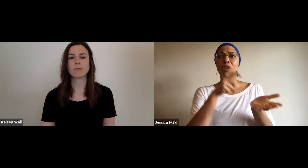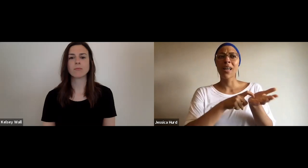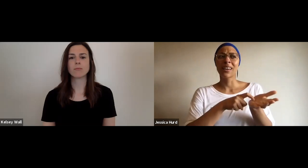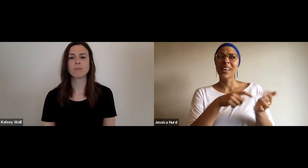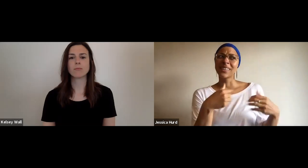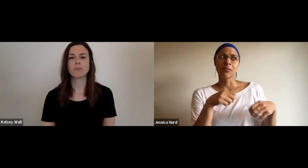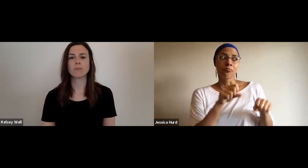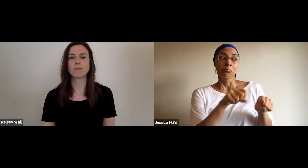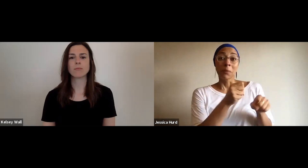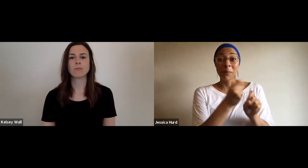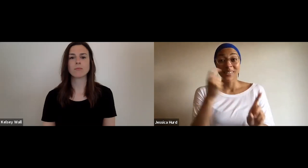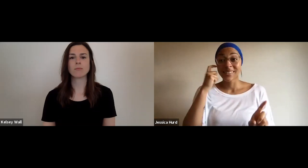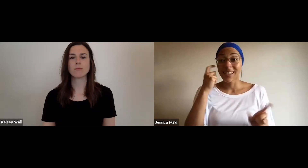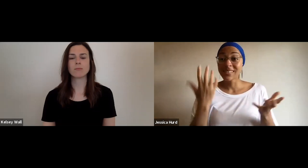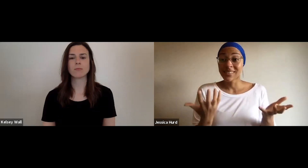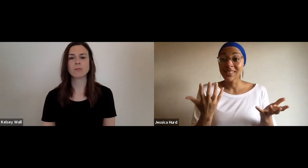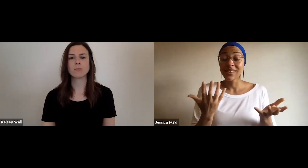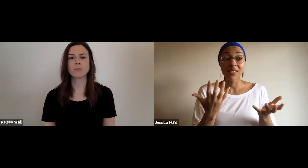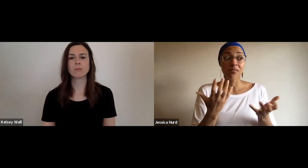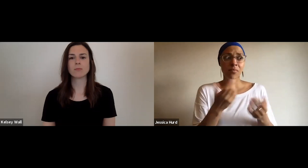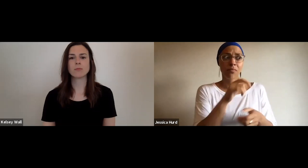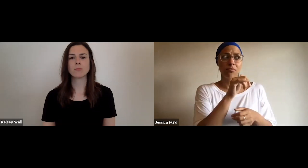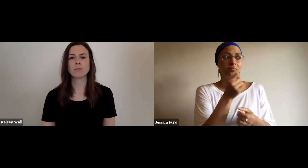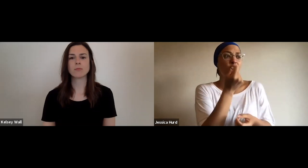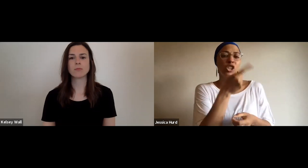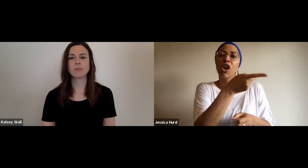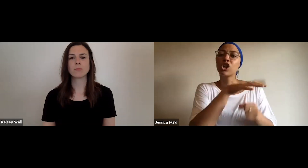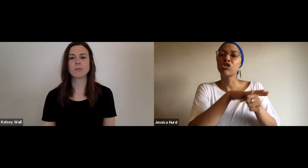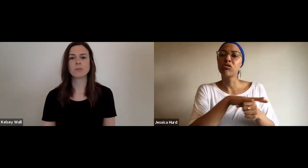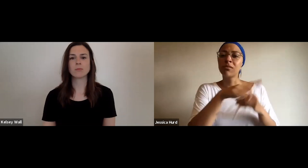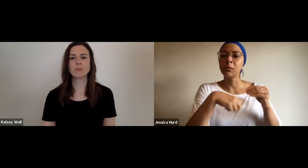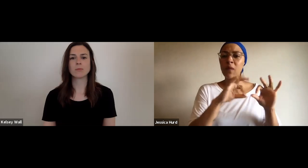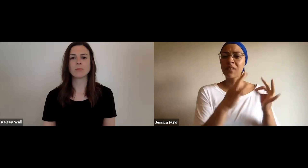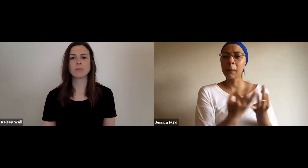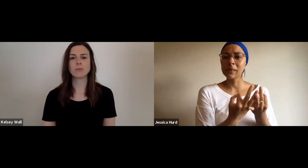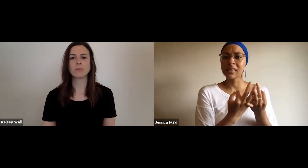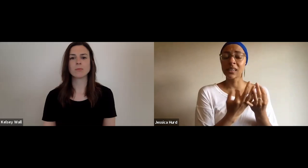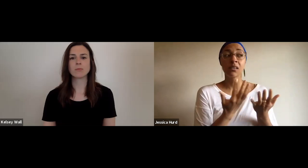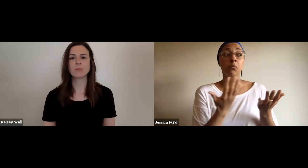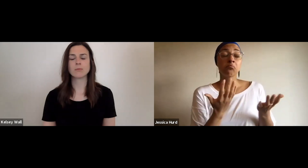It looks more like, "OK. "I have these feelings. I have these negative thoughts. "I need to recognize them.